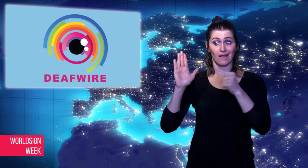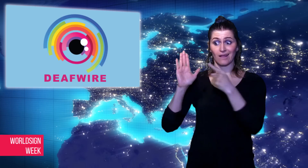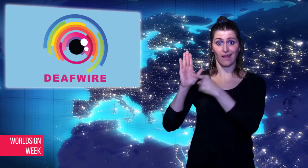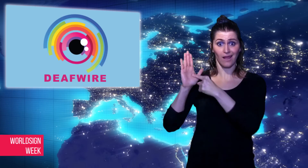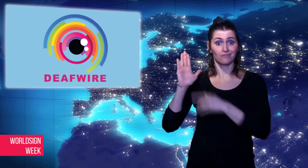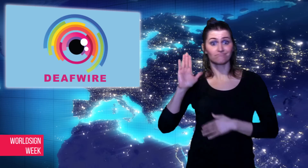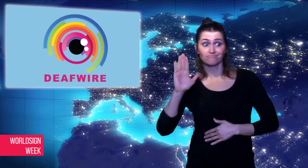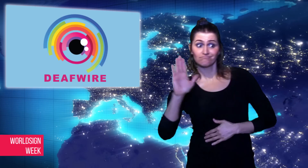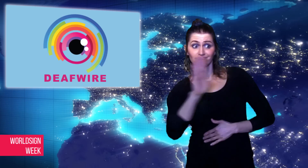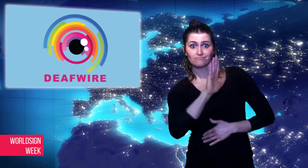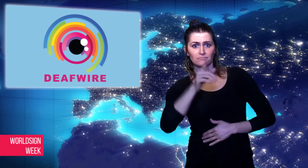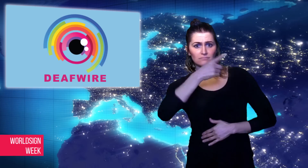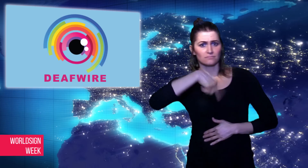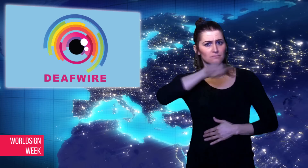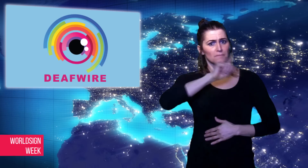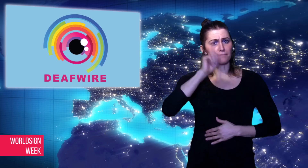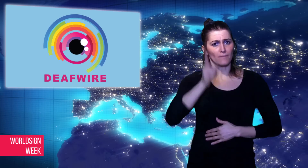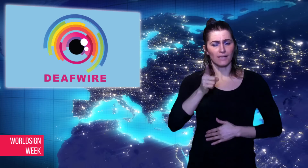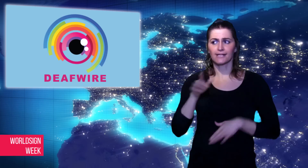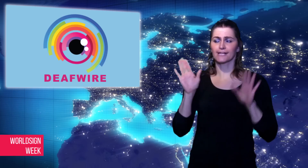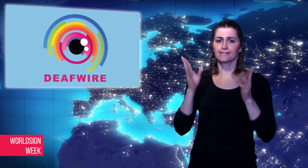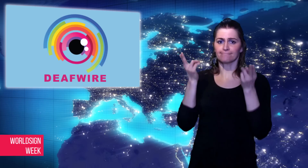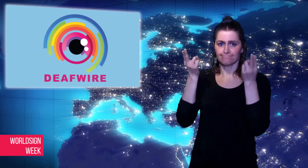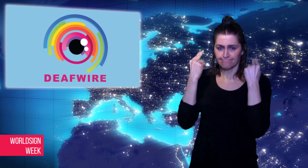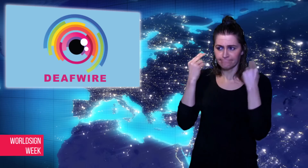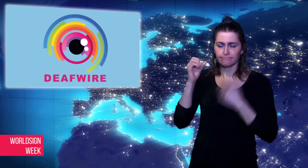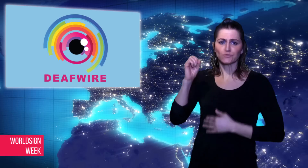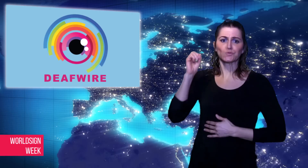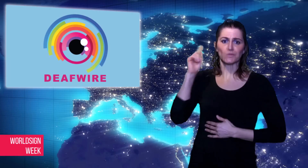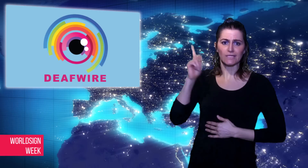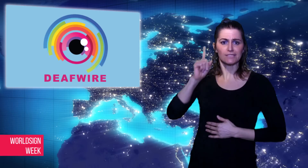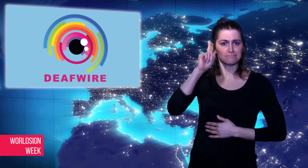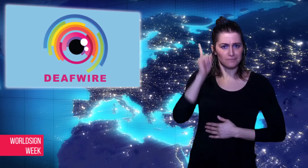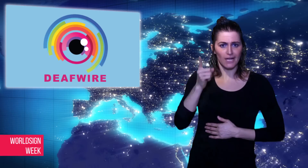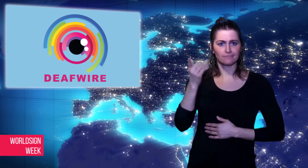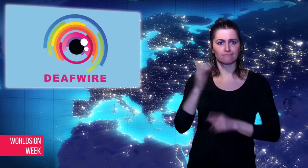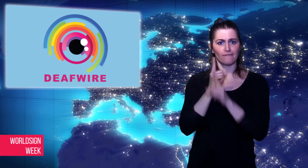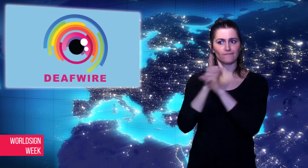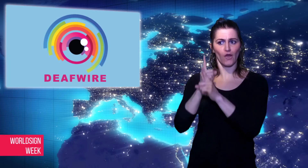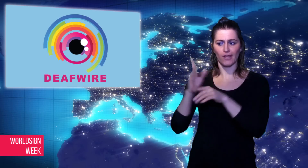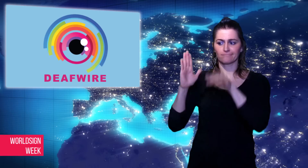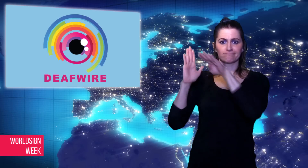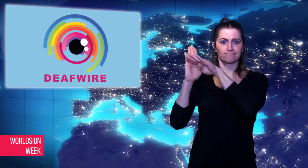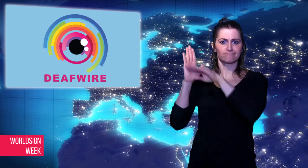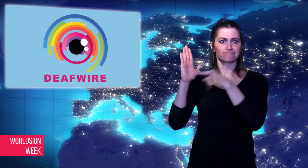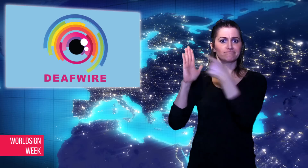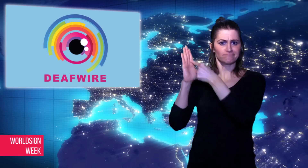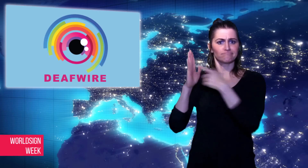be passed by the American Senate and